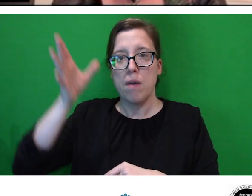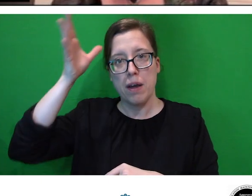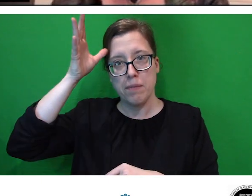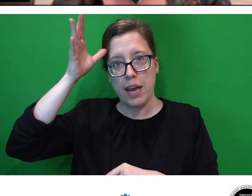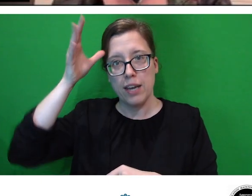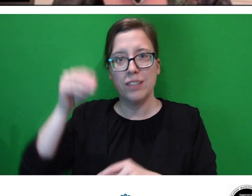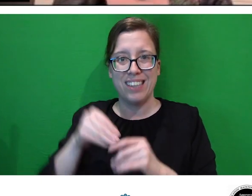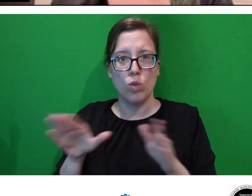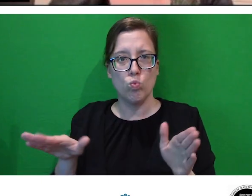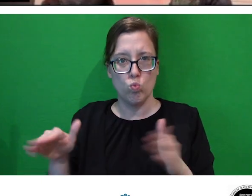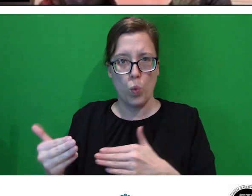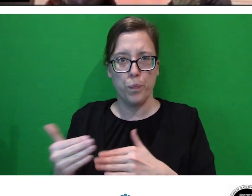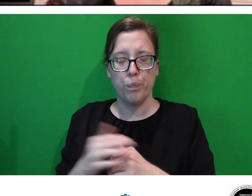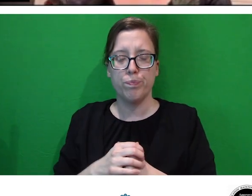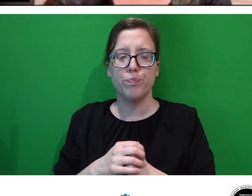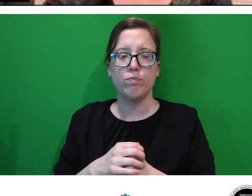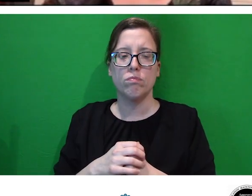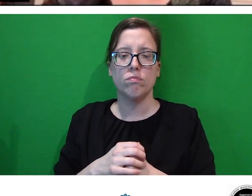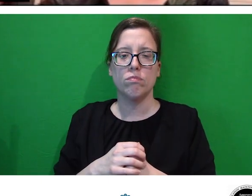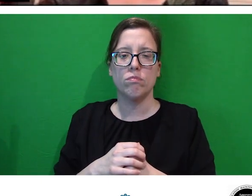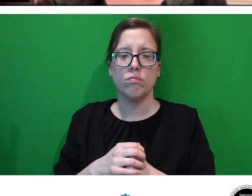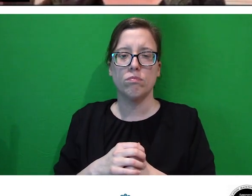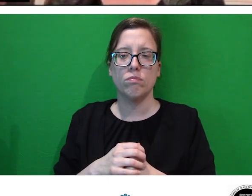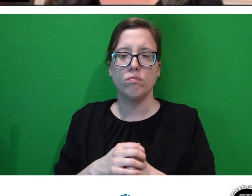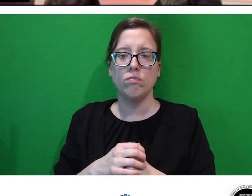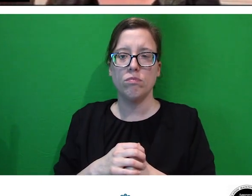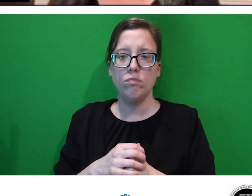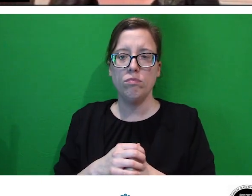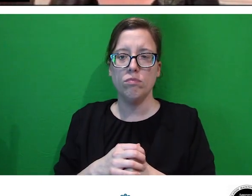and he was watching TV. His older brother and